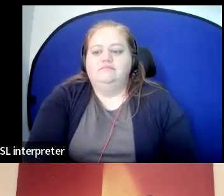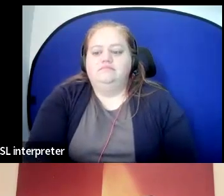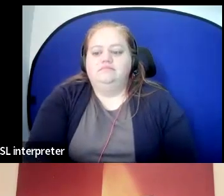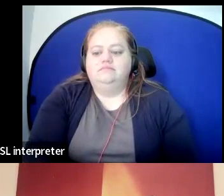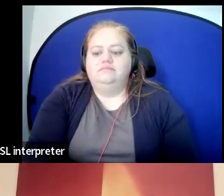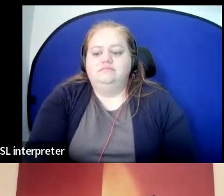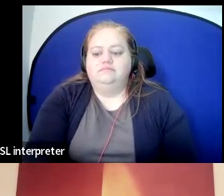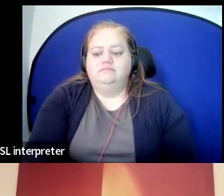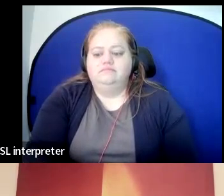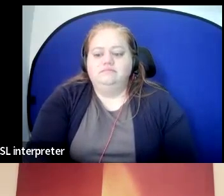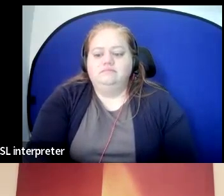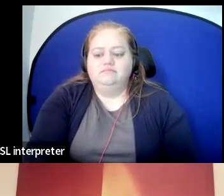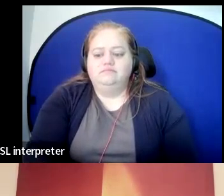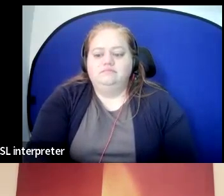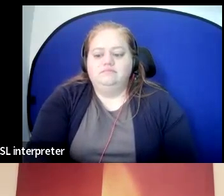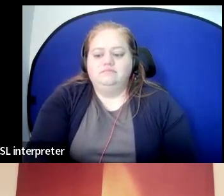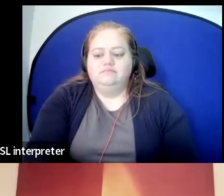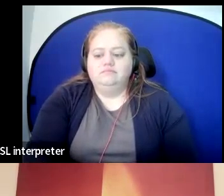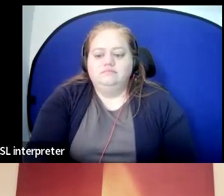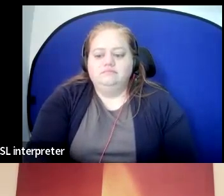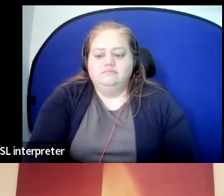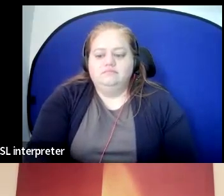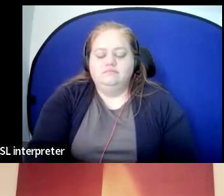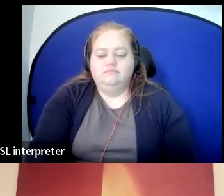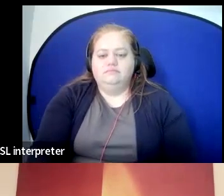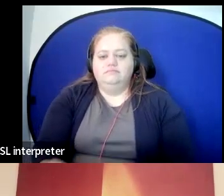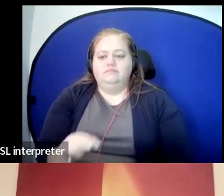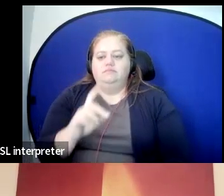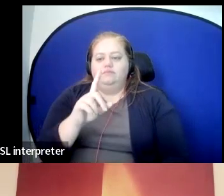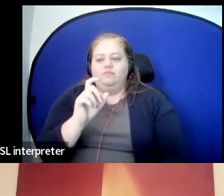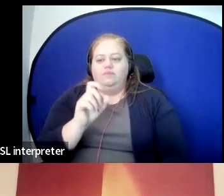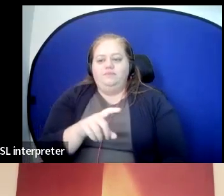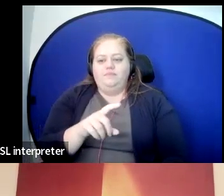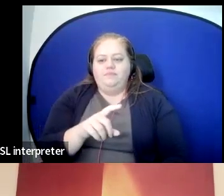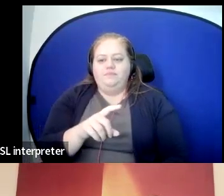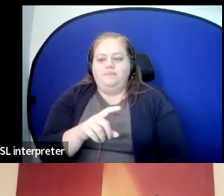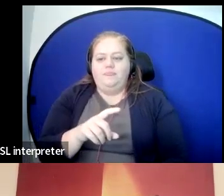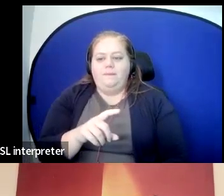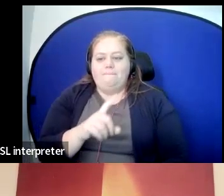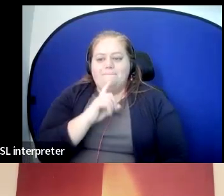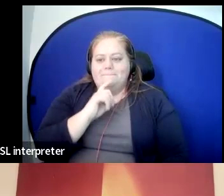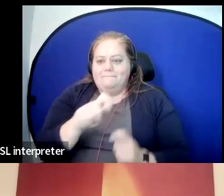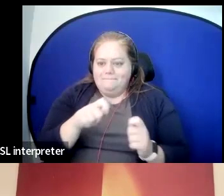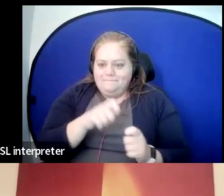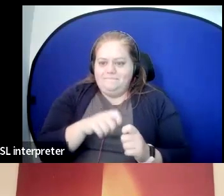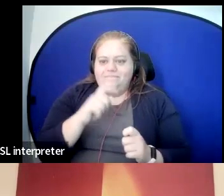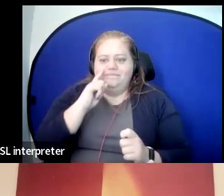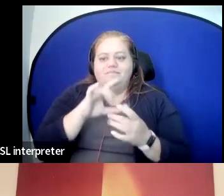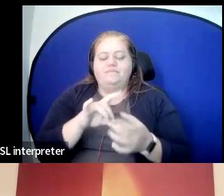That's wonderful. There's a question that's come in that is very specific to academia, and it